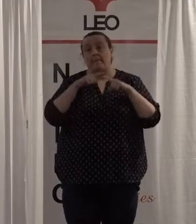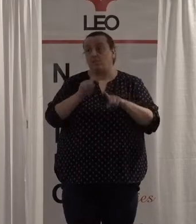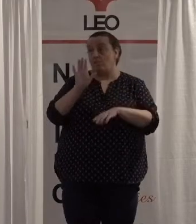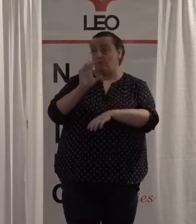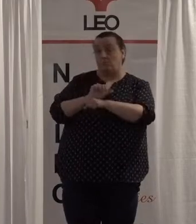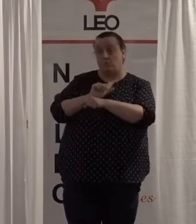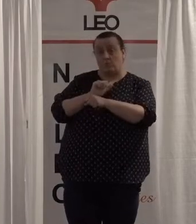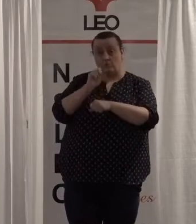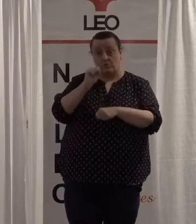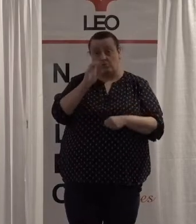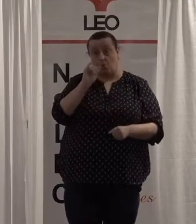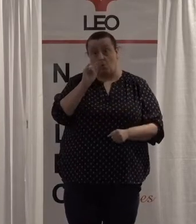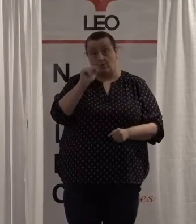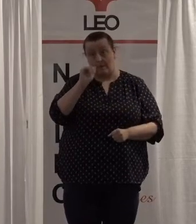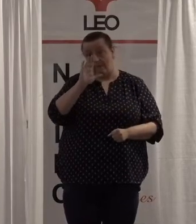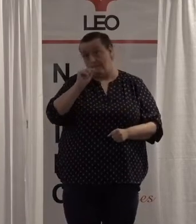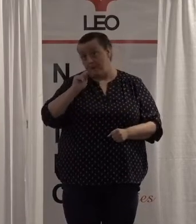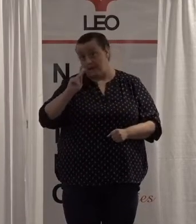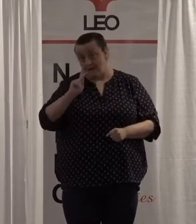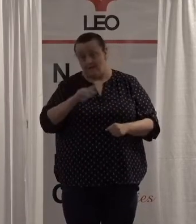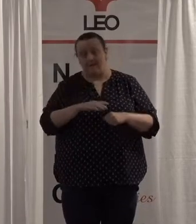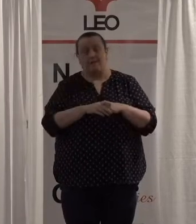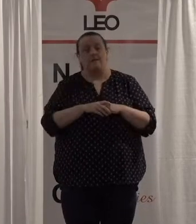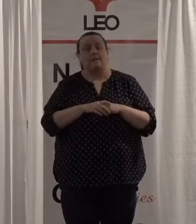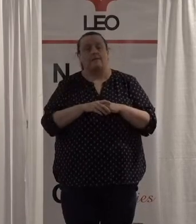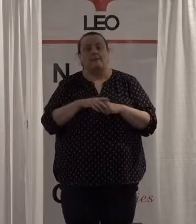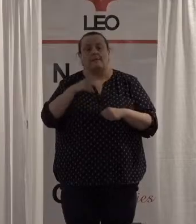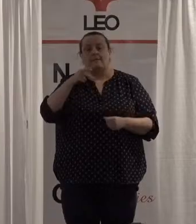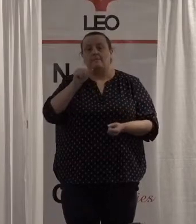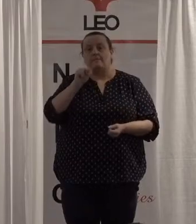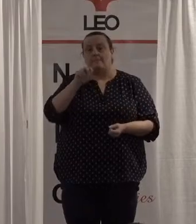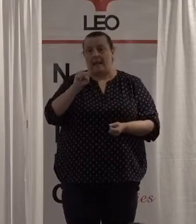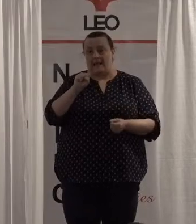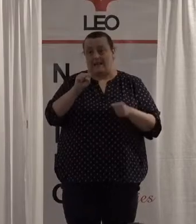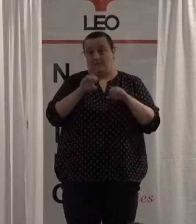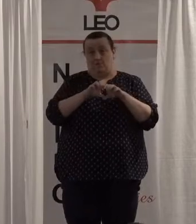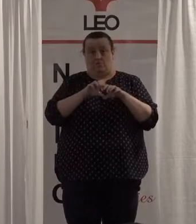BRUCE GOT INVOLVED WITH PAANS PROGRAM THE FIRST YEAR.